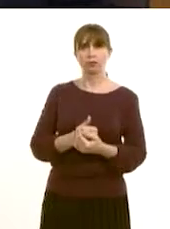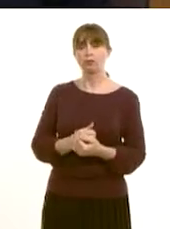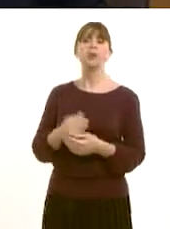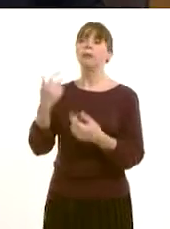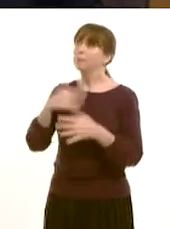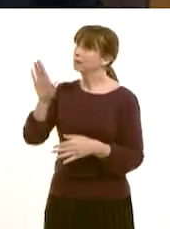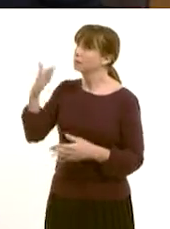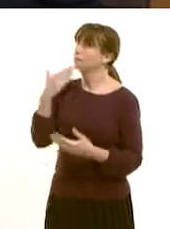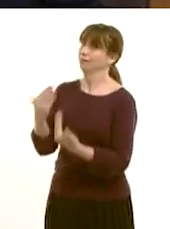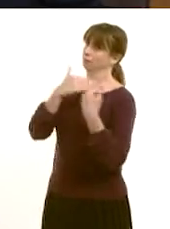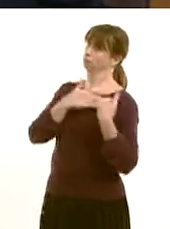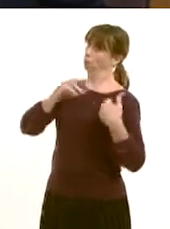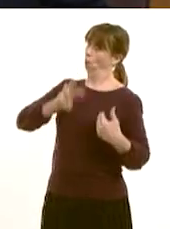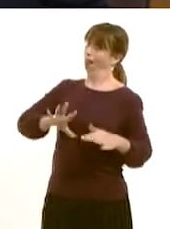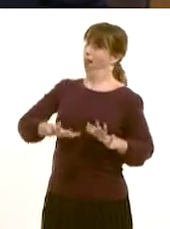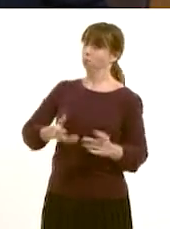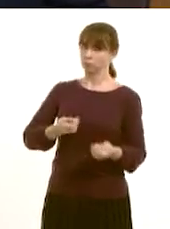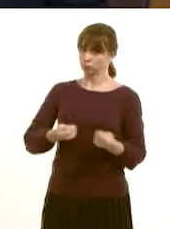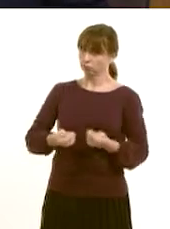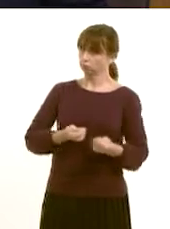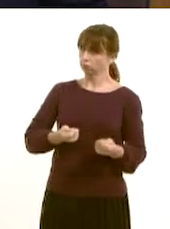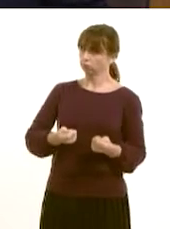We look forward to a response from the UK Government with regard to that.